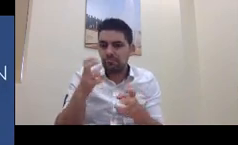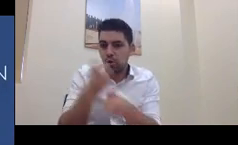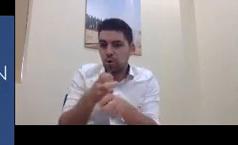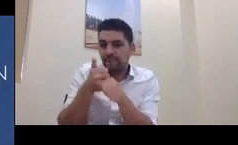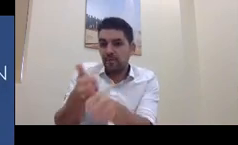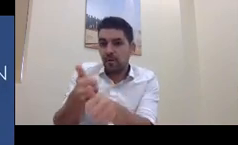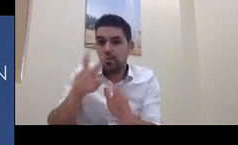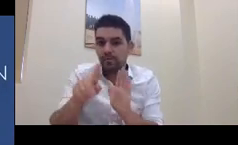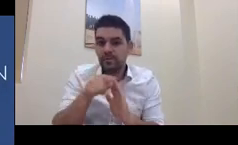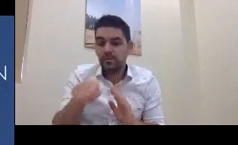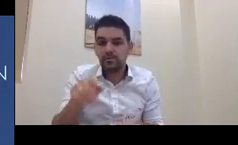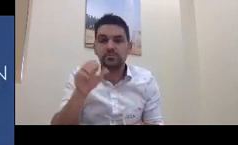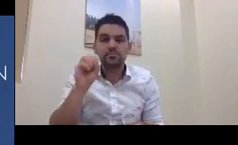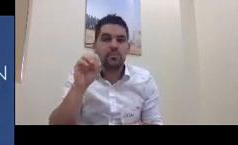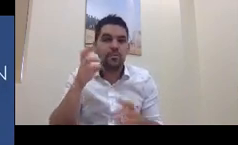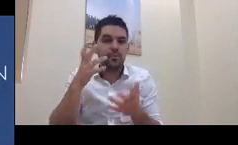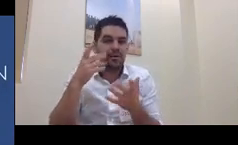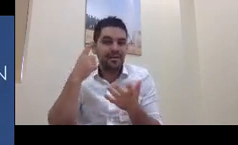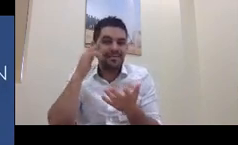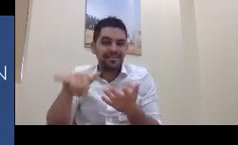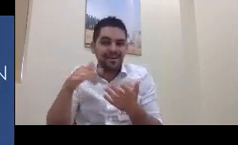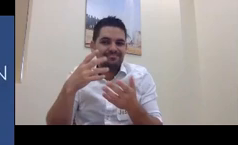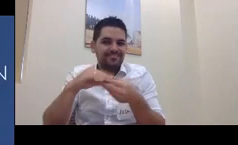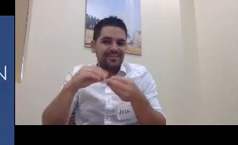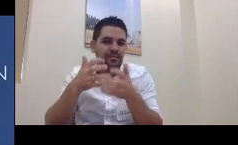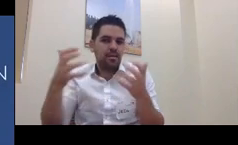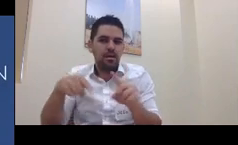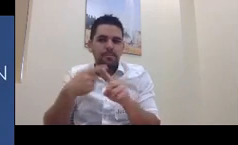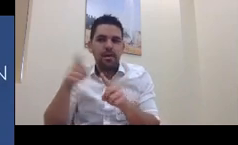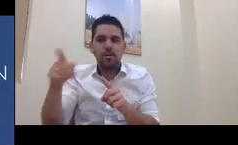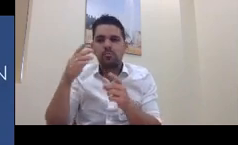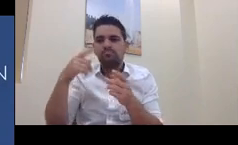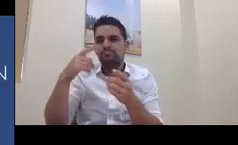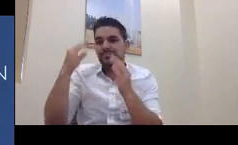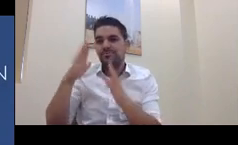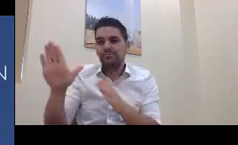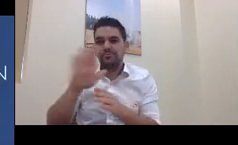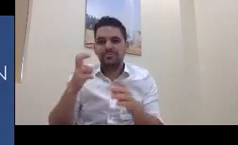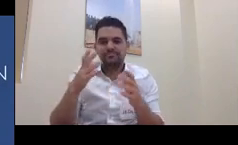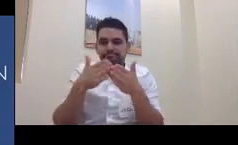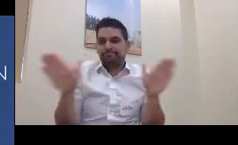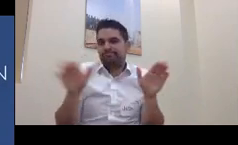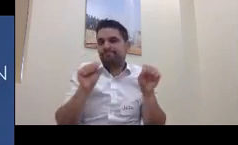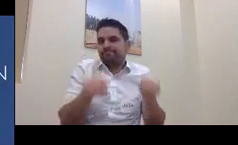like it was hard to follow the video for them. So, I think that that says a lot about the teachers